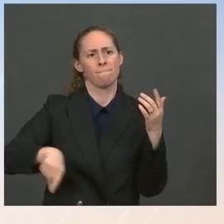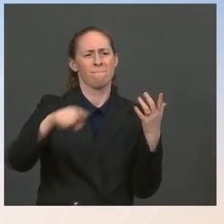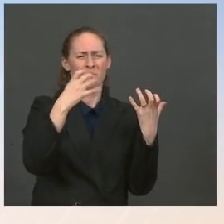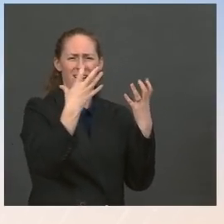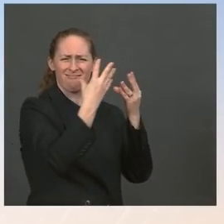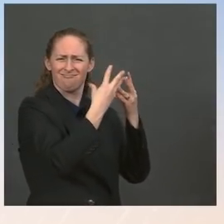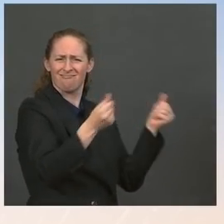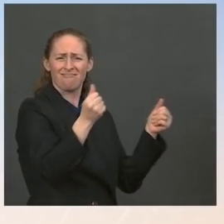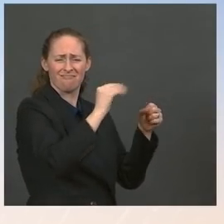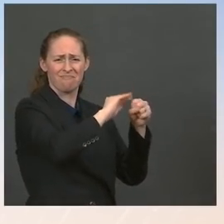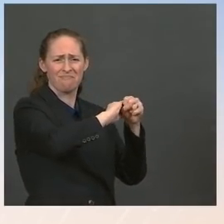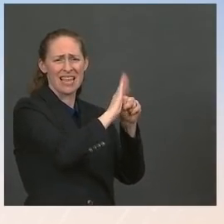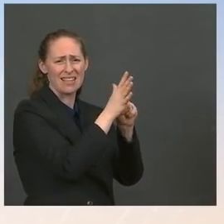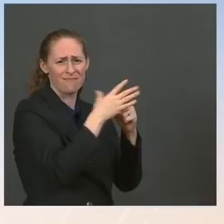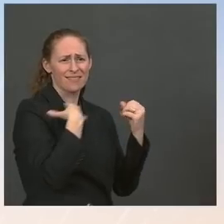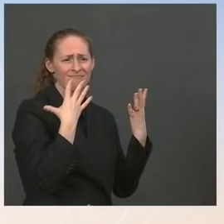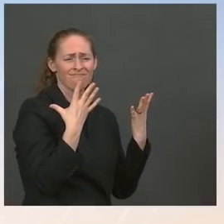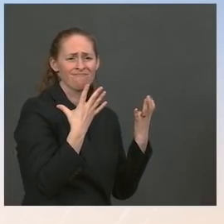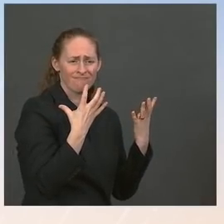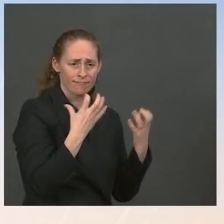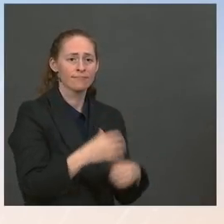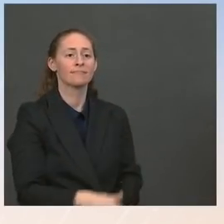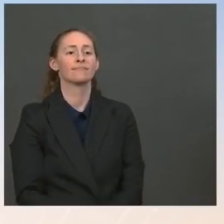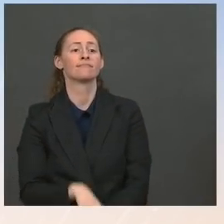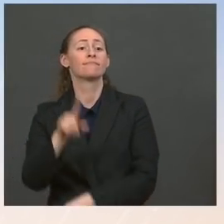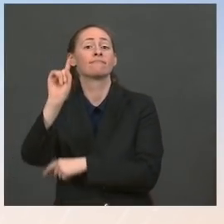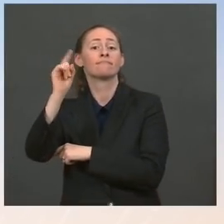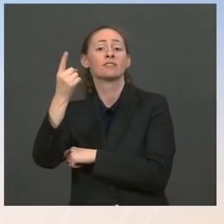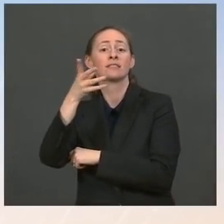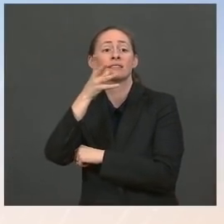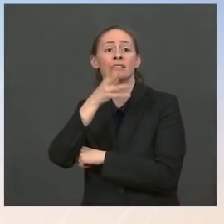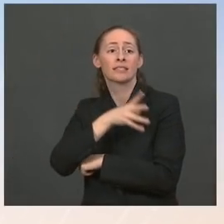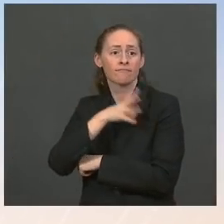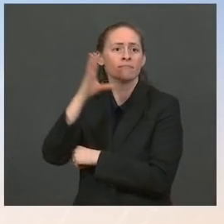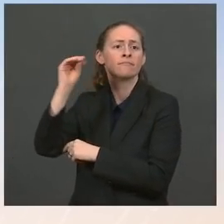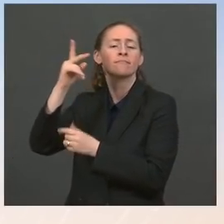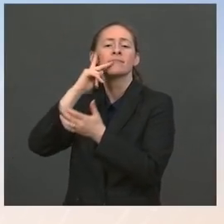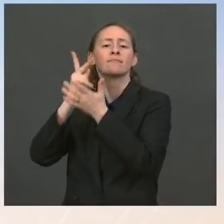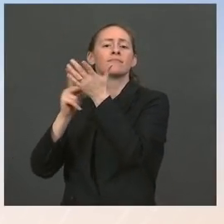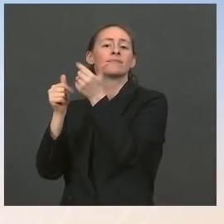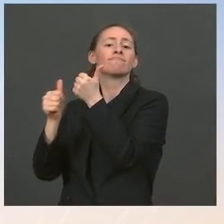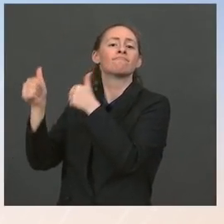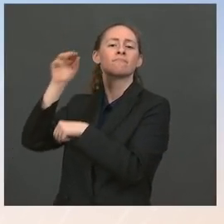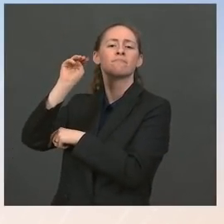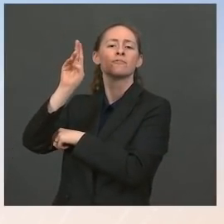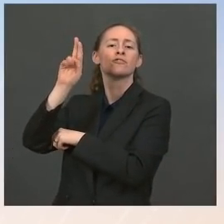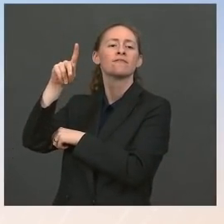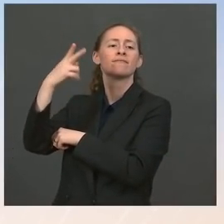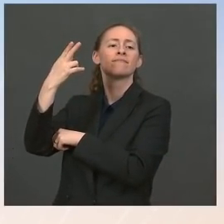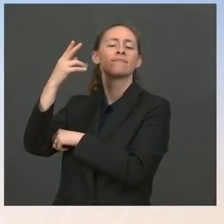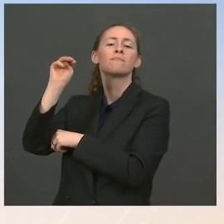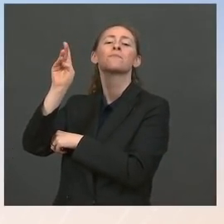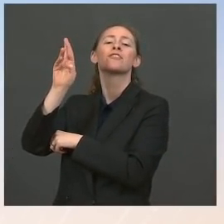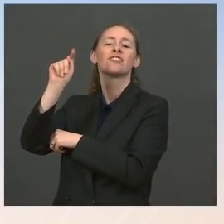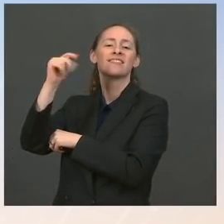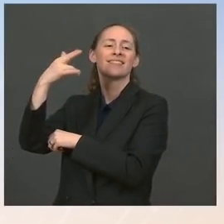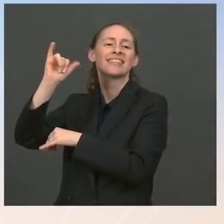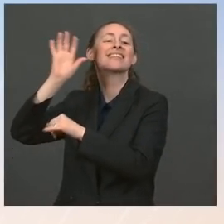The First Lady and U.S. Surgeon General, Dr. Vivek Murthy, will visit a pediatric COVID-19 vaccination clinic